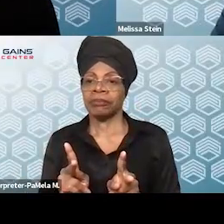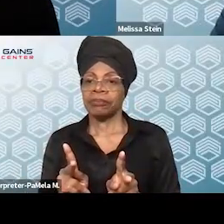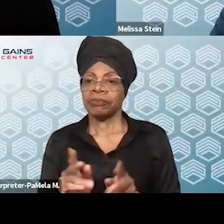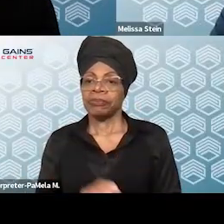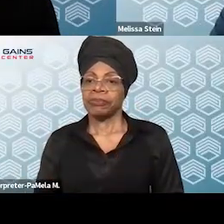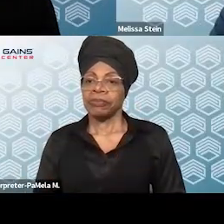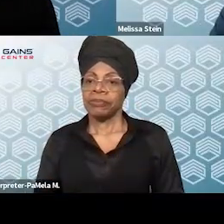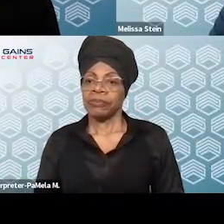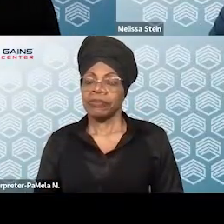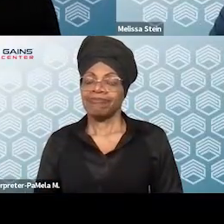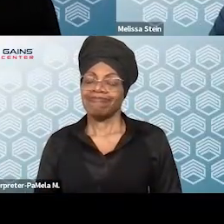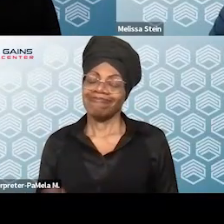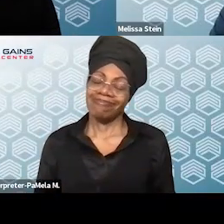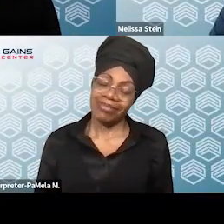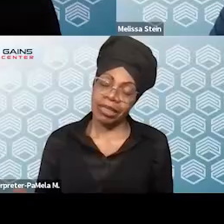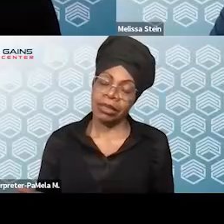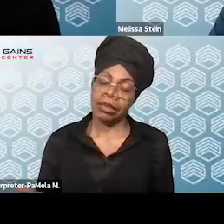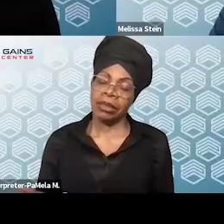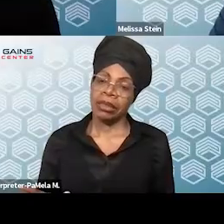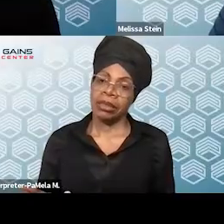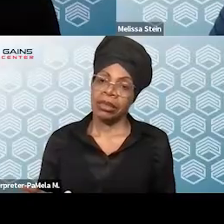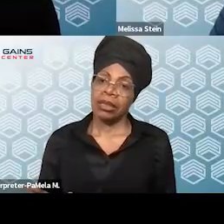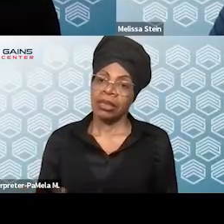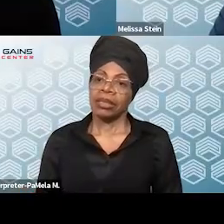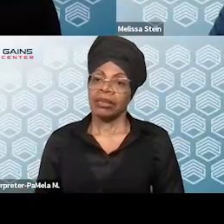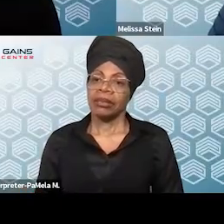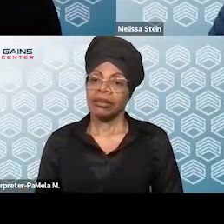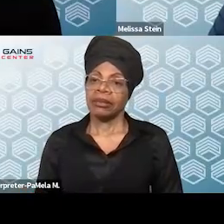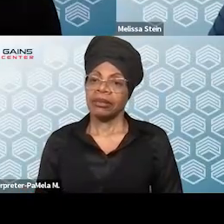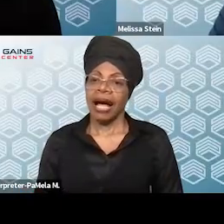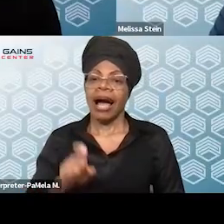I mean, I have to say that that is a small cost